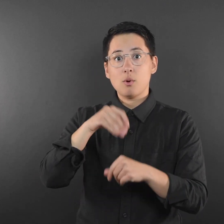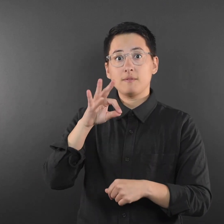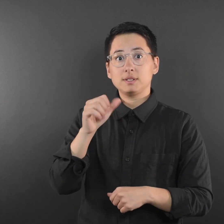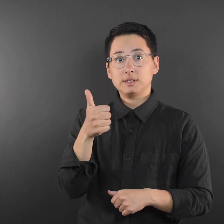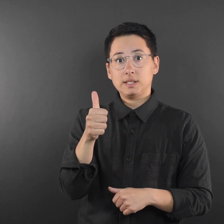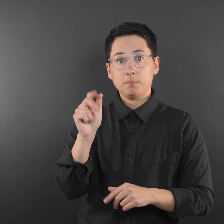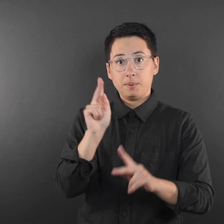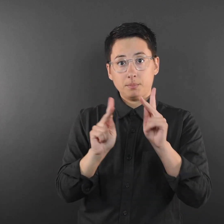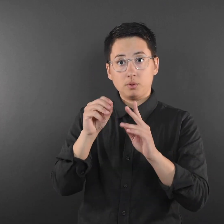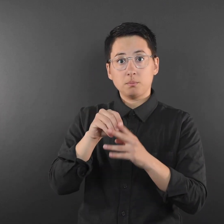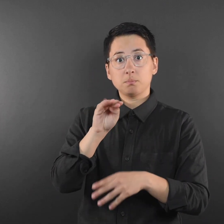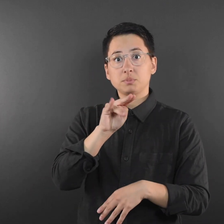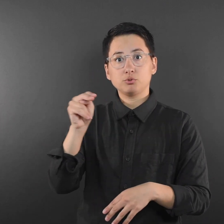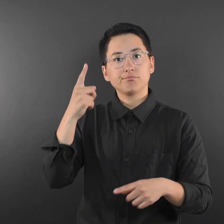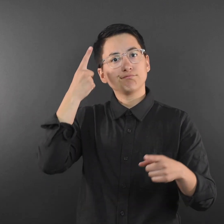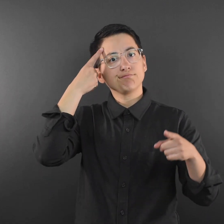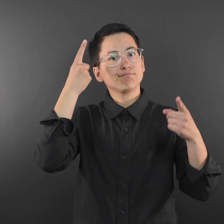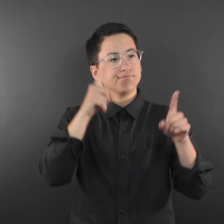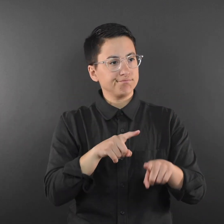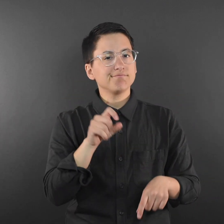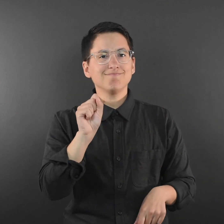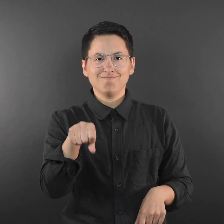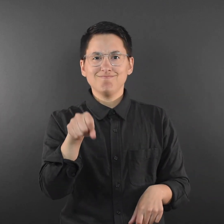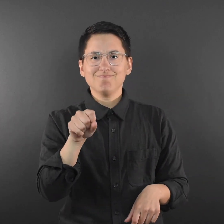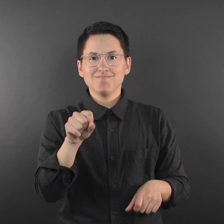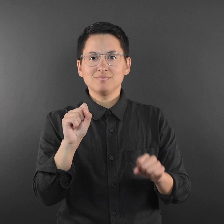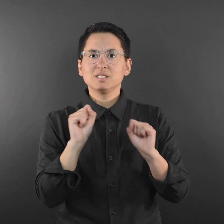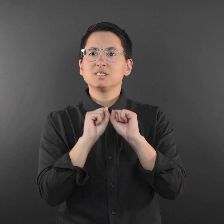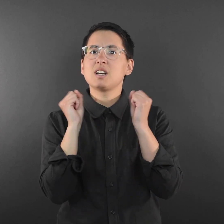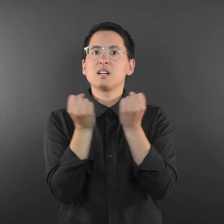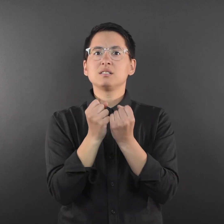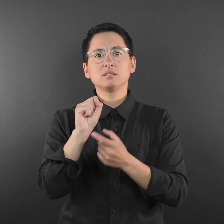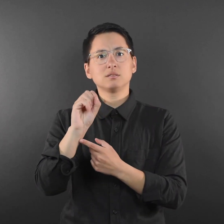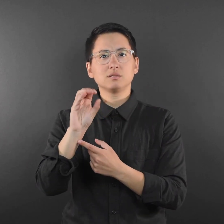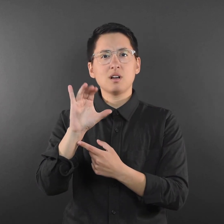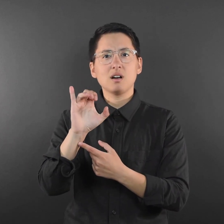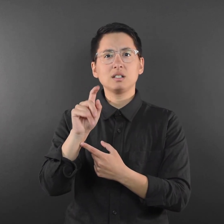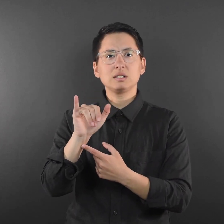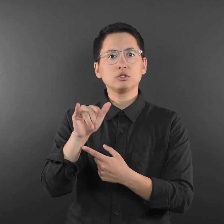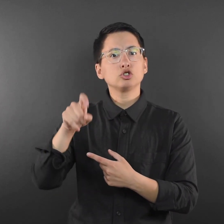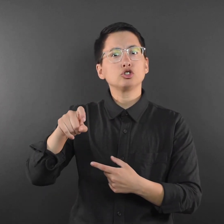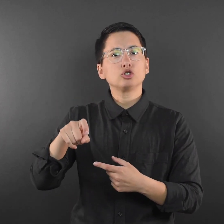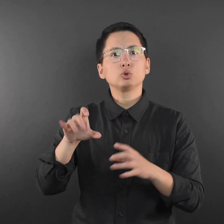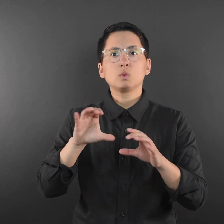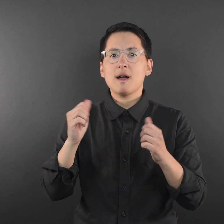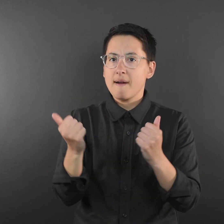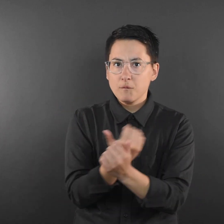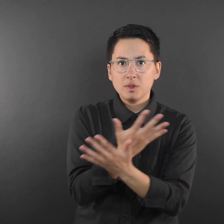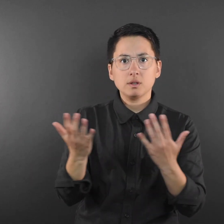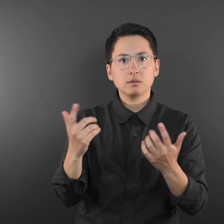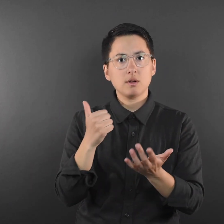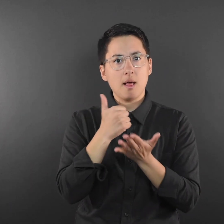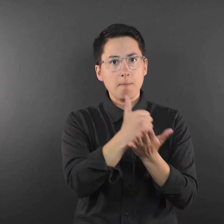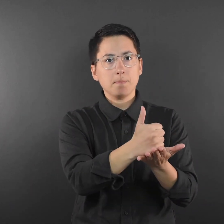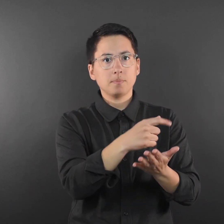Eight-out-of-10 people in Minnesota agree that society should do everything in its power to help those who are most vulnerable.